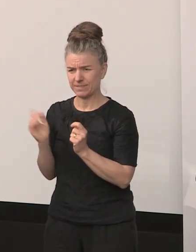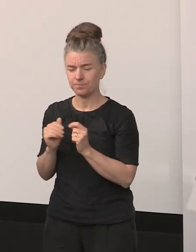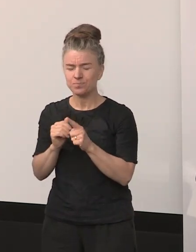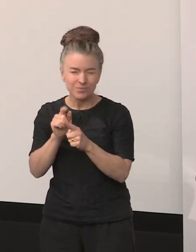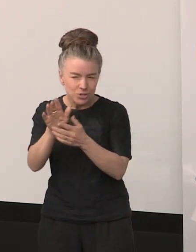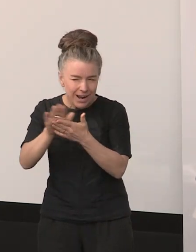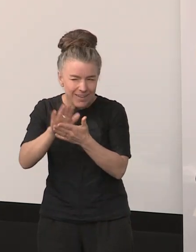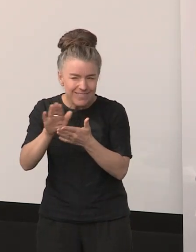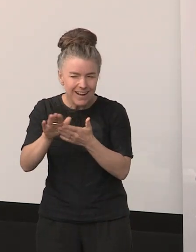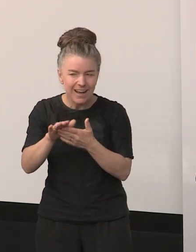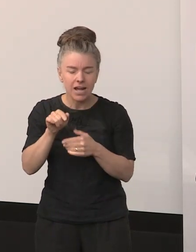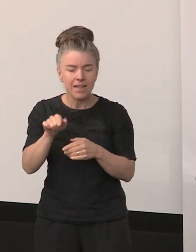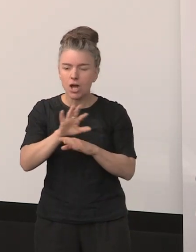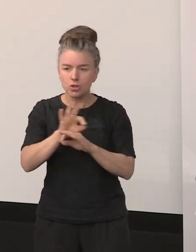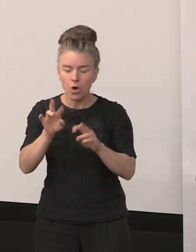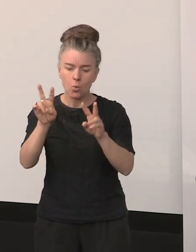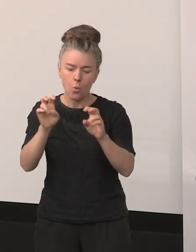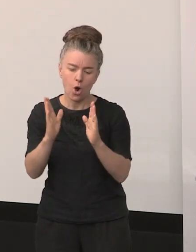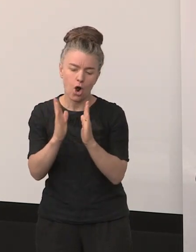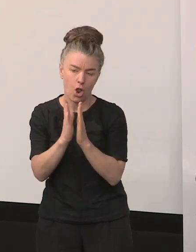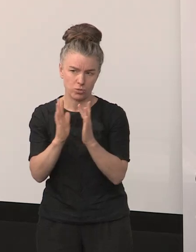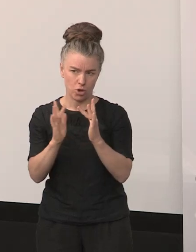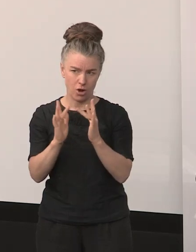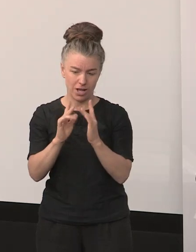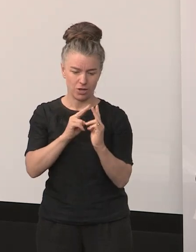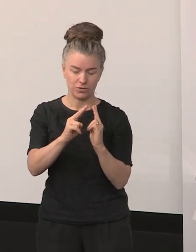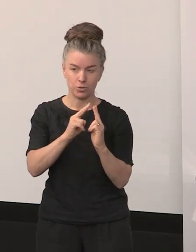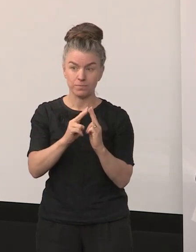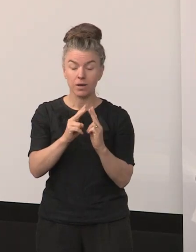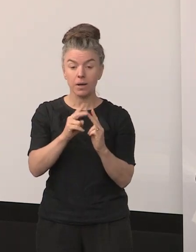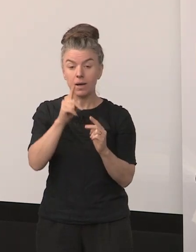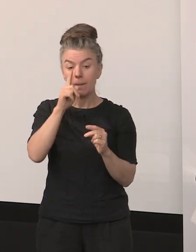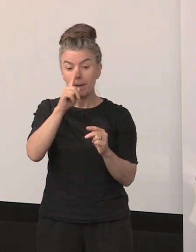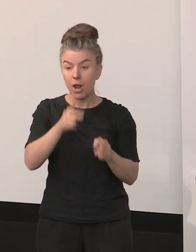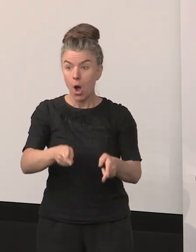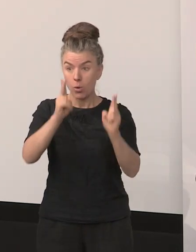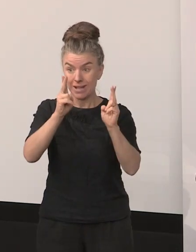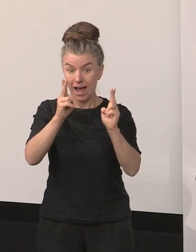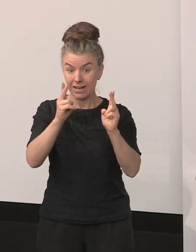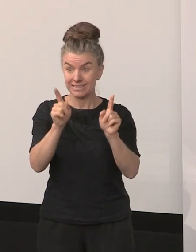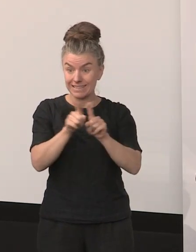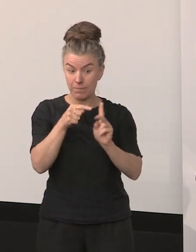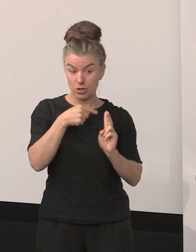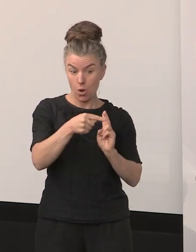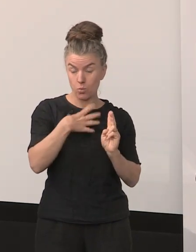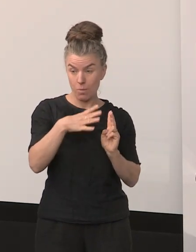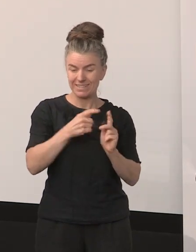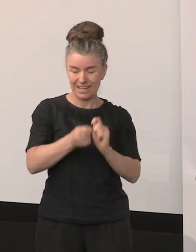managed appropriately. Contacts of the women have been tested? They're